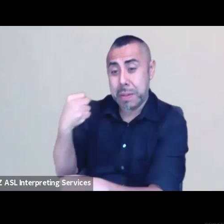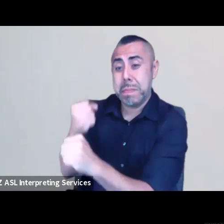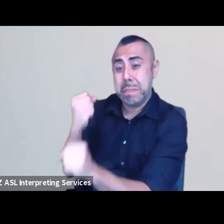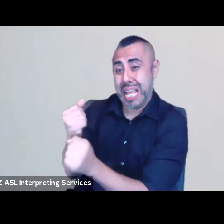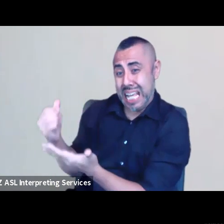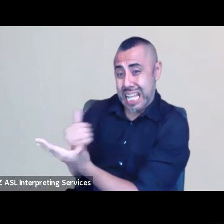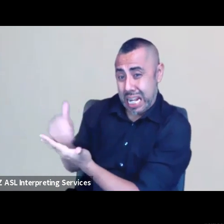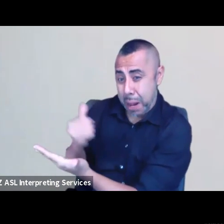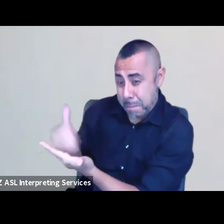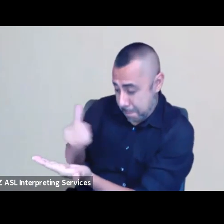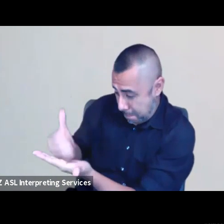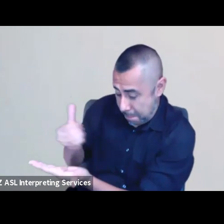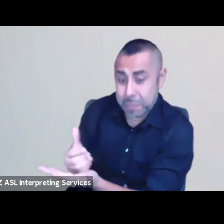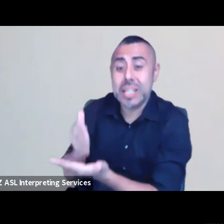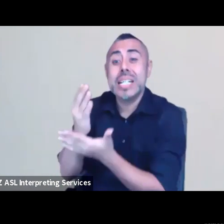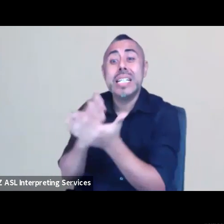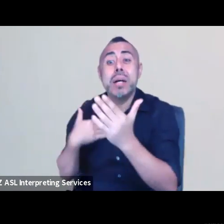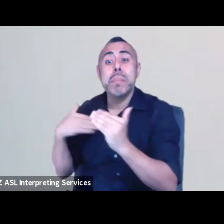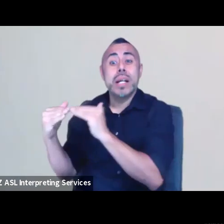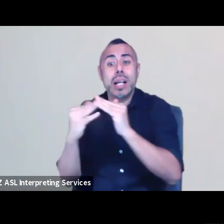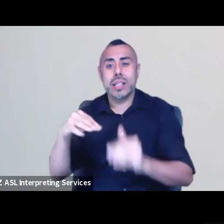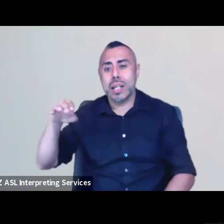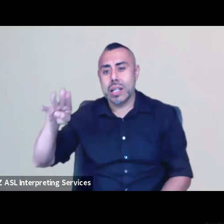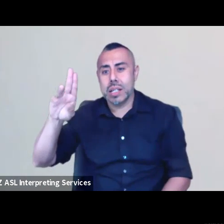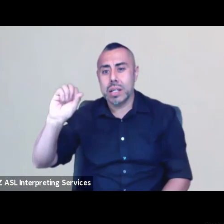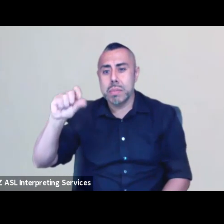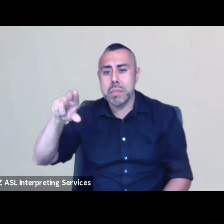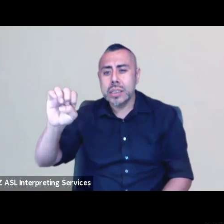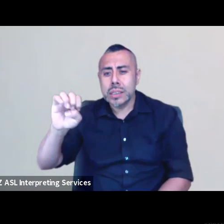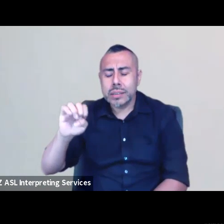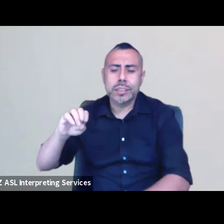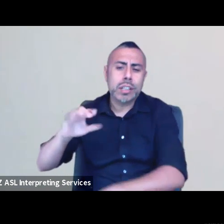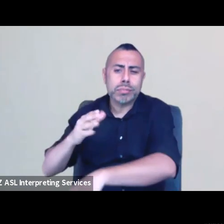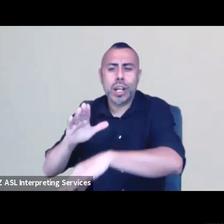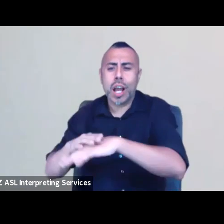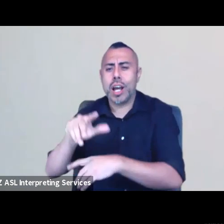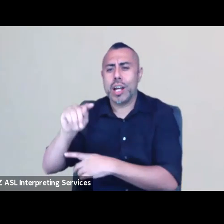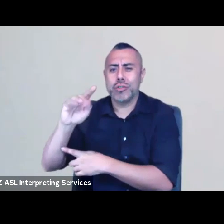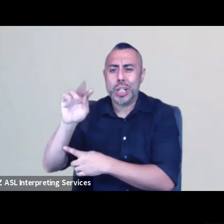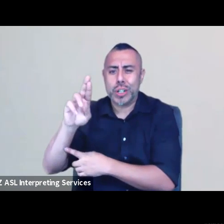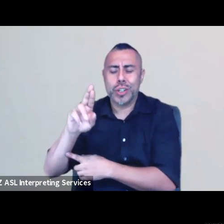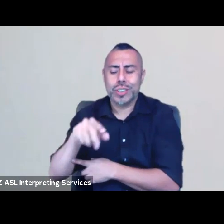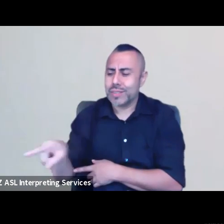and they do a Twitter thread and they have a bunch of clever things in it or they do some fun activities on Instagram